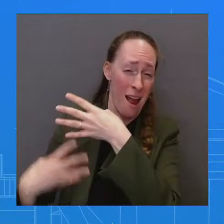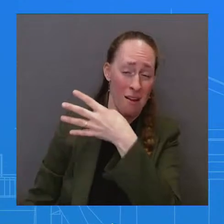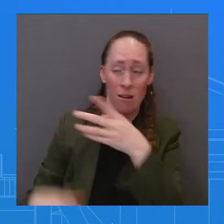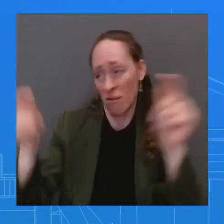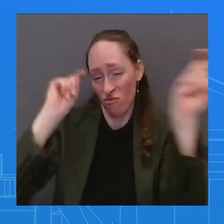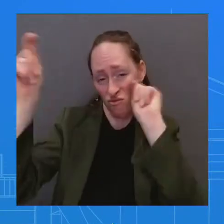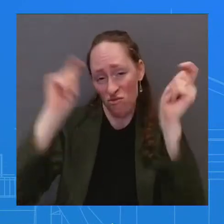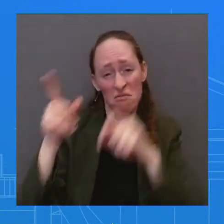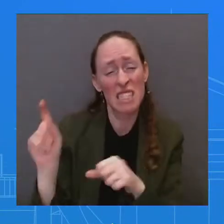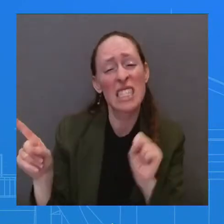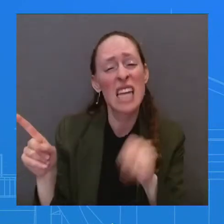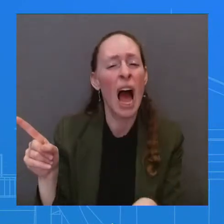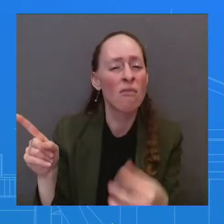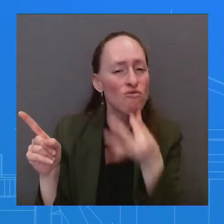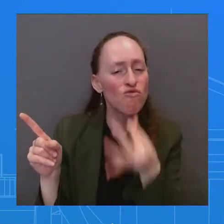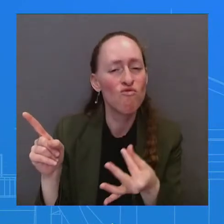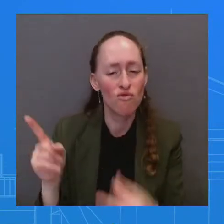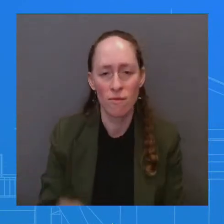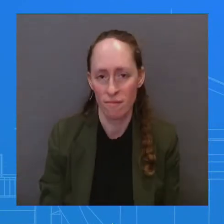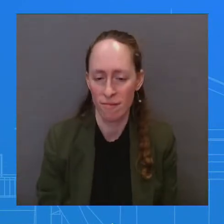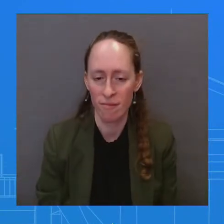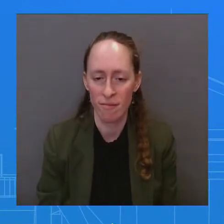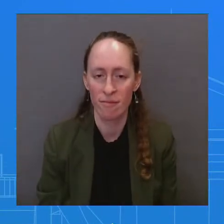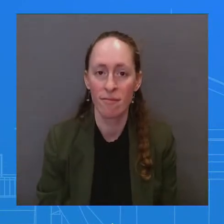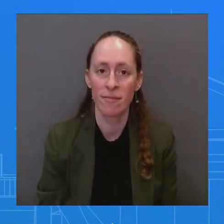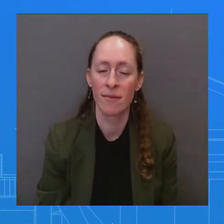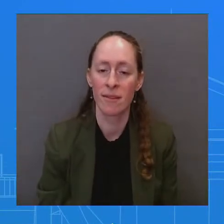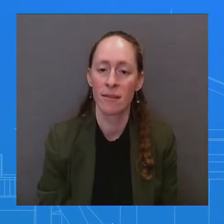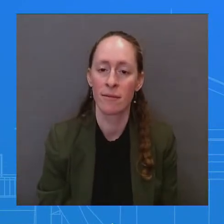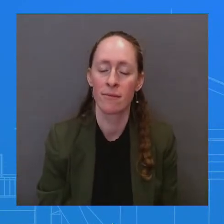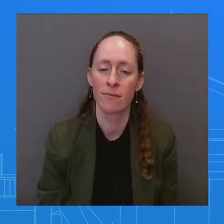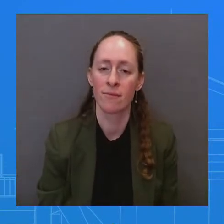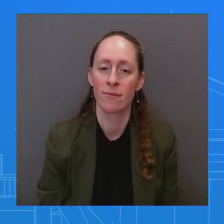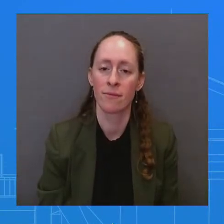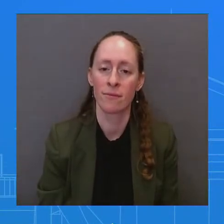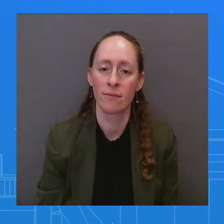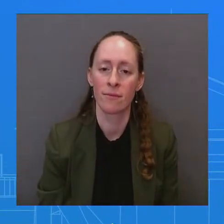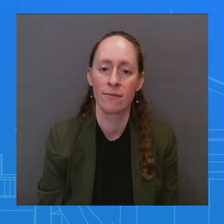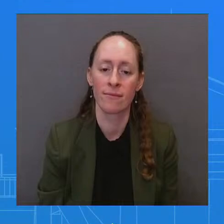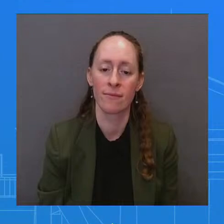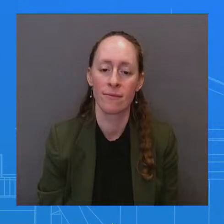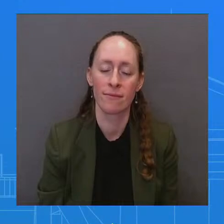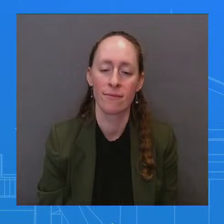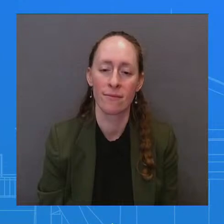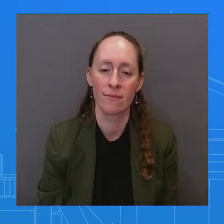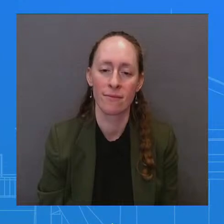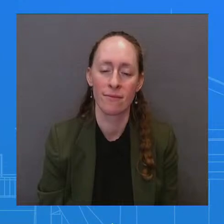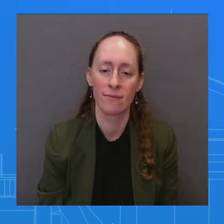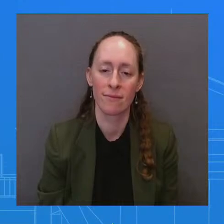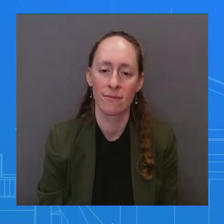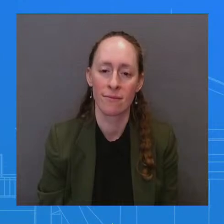domestically and the calls for a ceasefire, the anger about violence has impacted